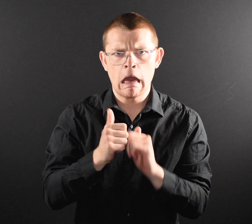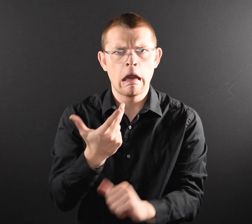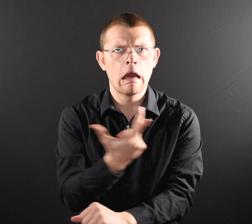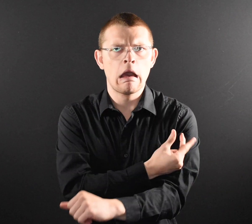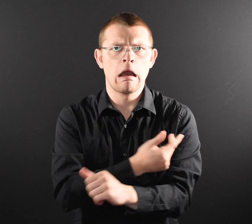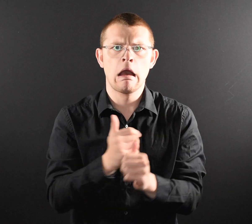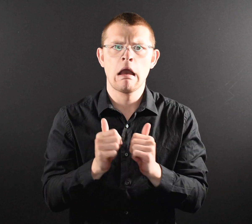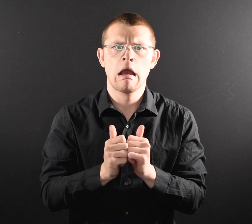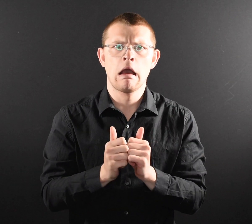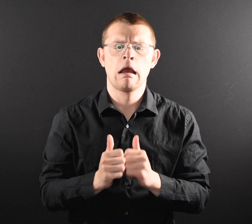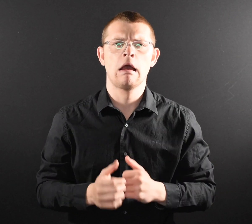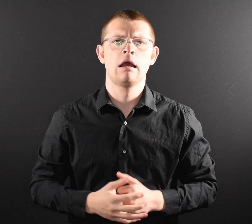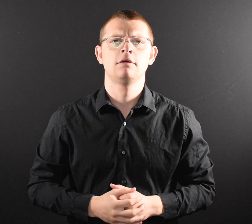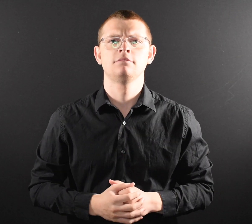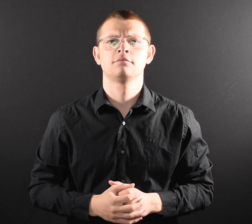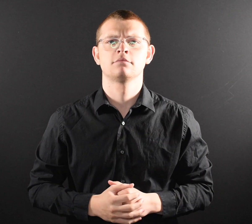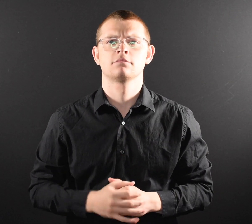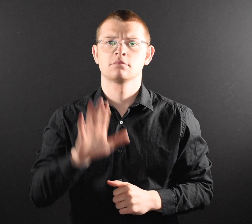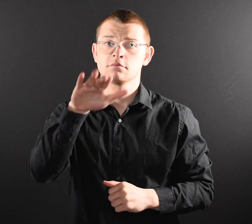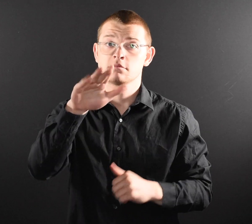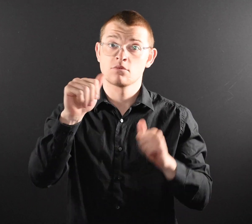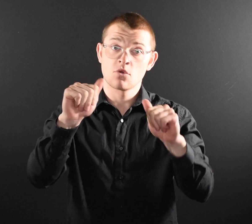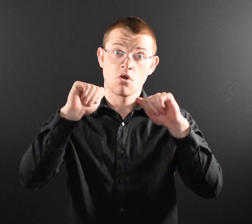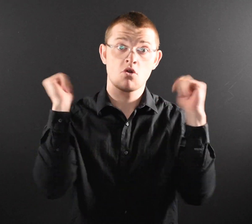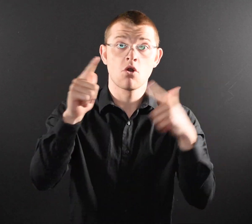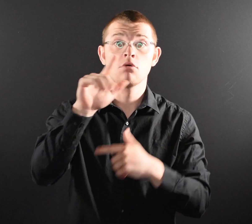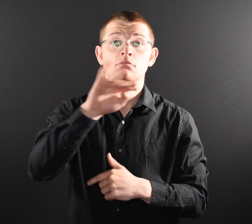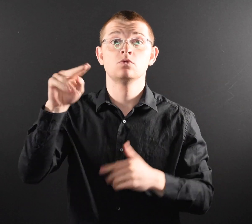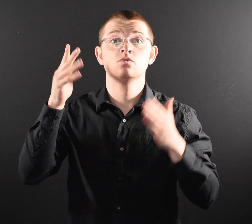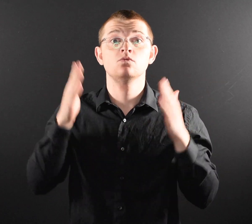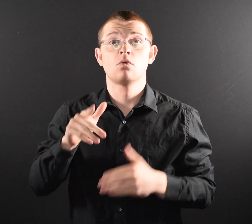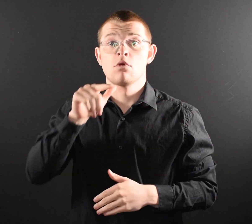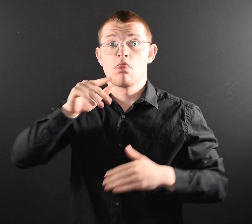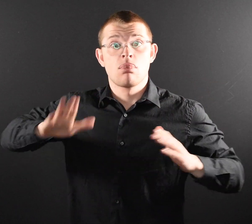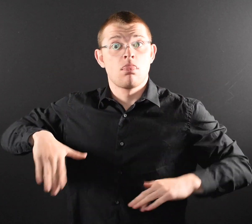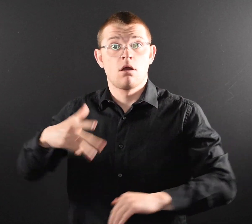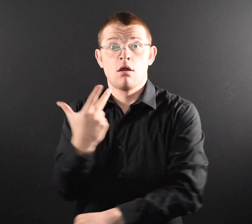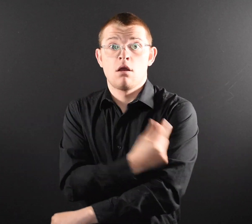How to Get Your Vaccine • All Minnesotans who have